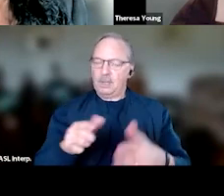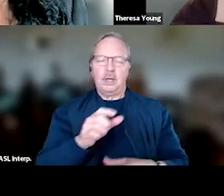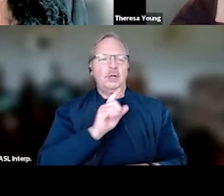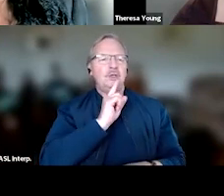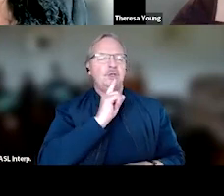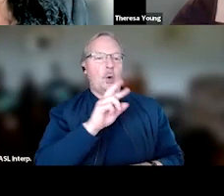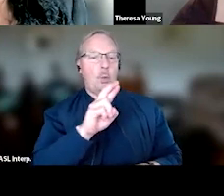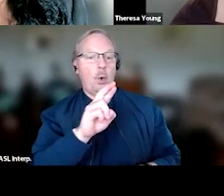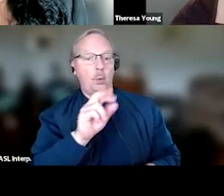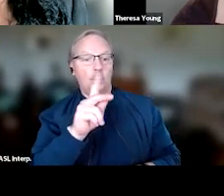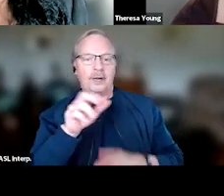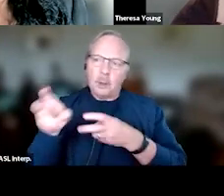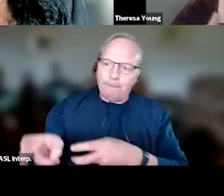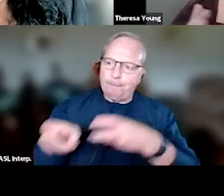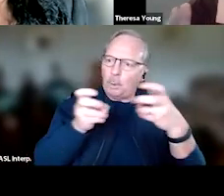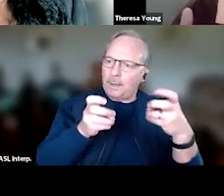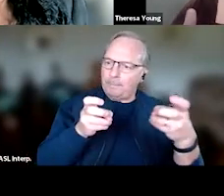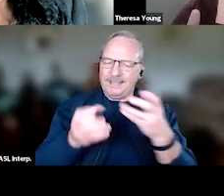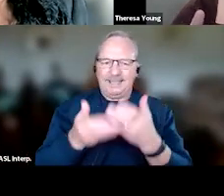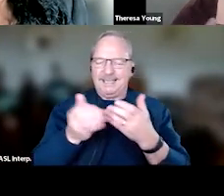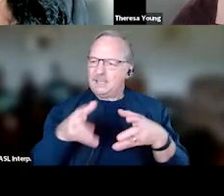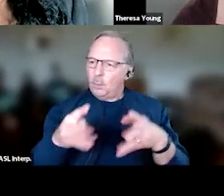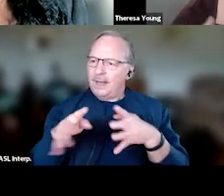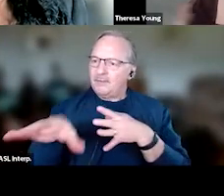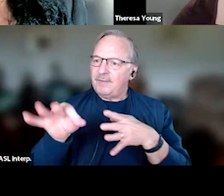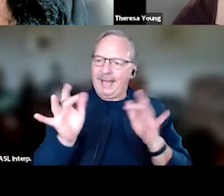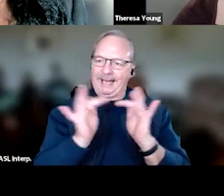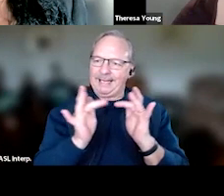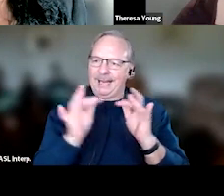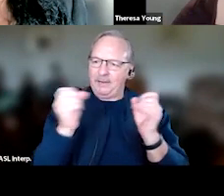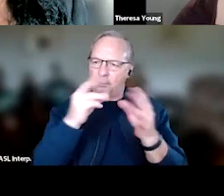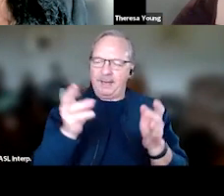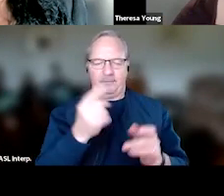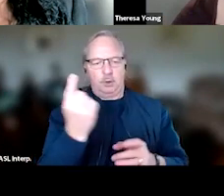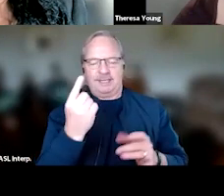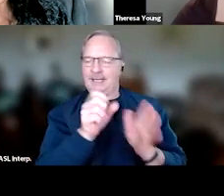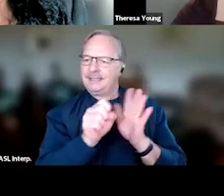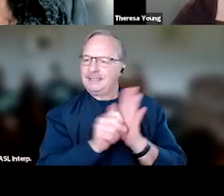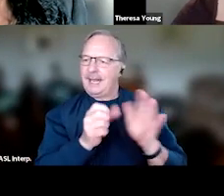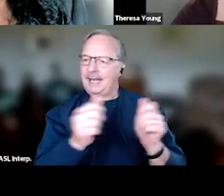is an easy way to find contact information for your Single State Agency on substance use.